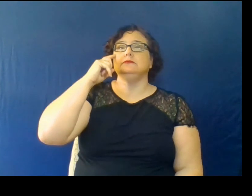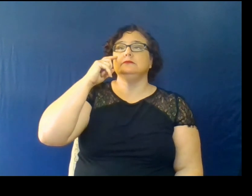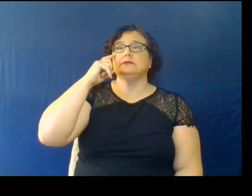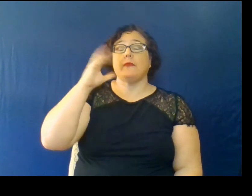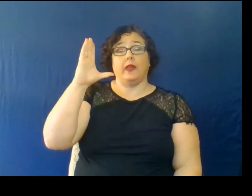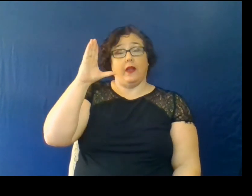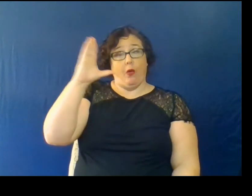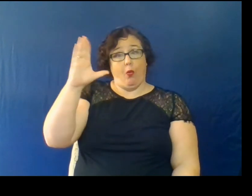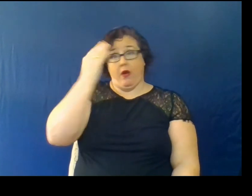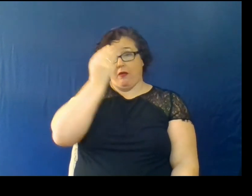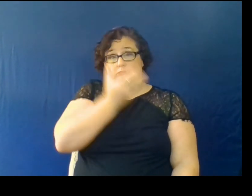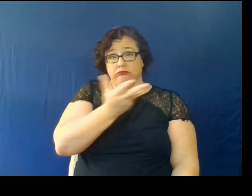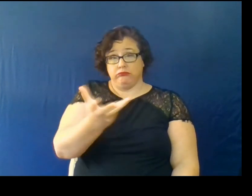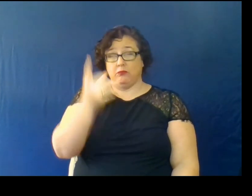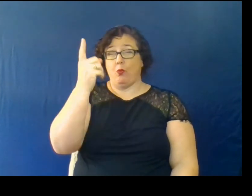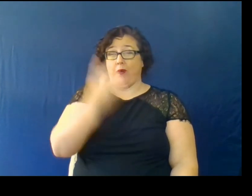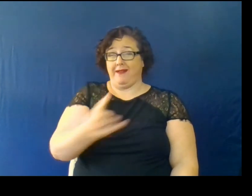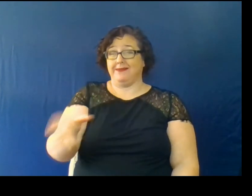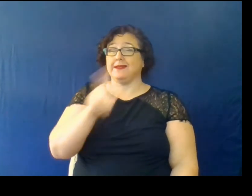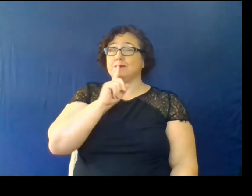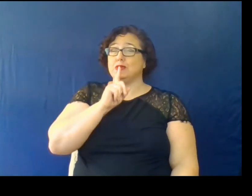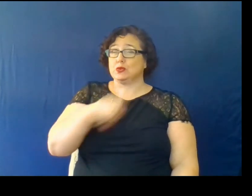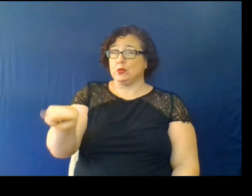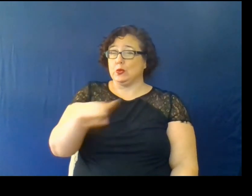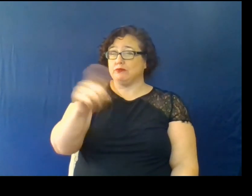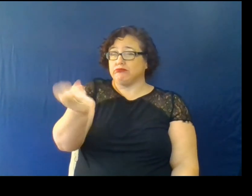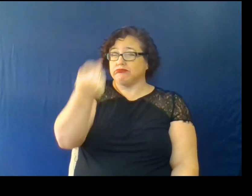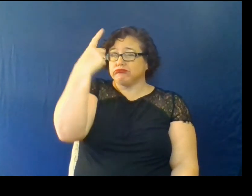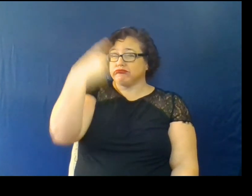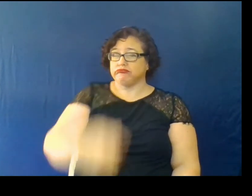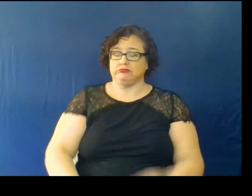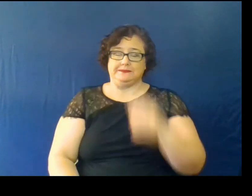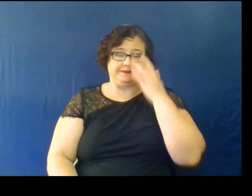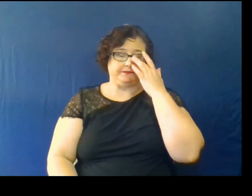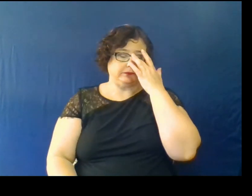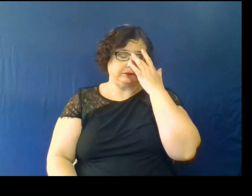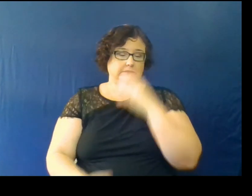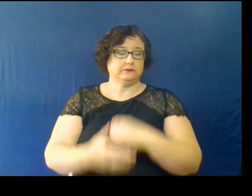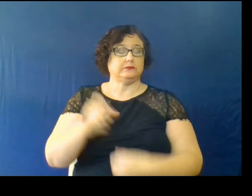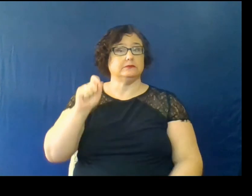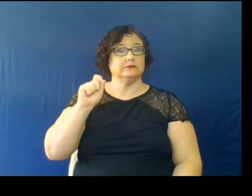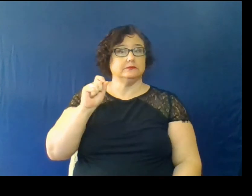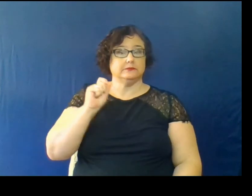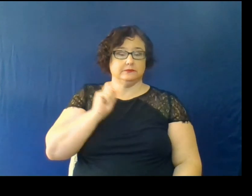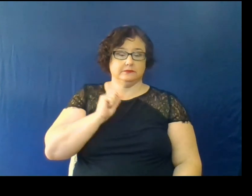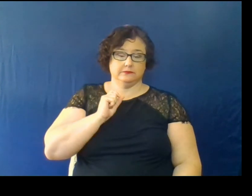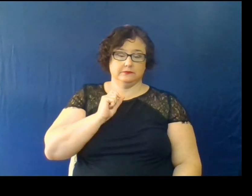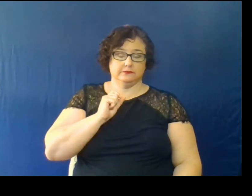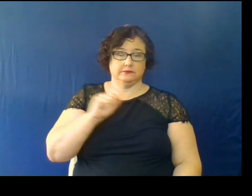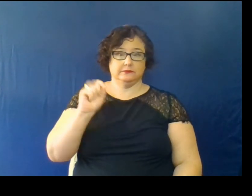I want to make sure that everyone understands. If you are voting and you have a voting issue,